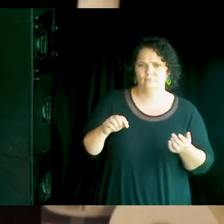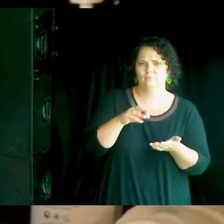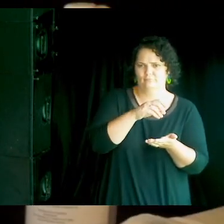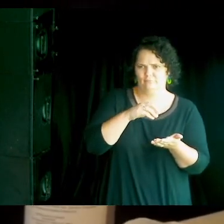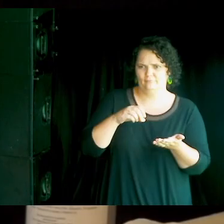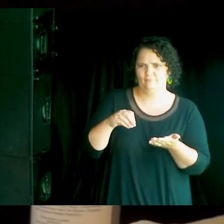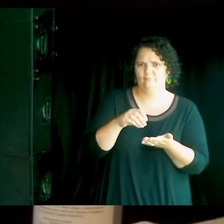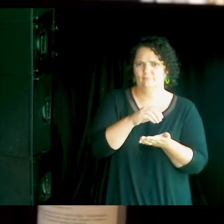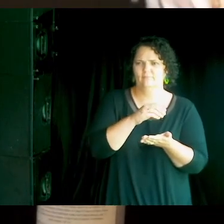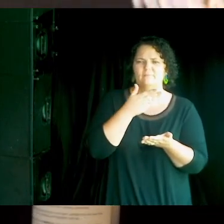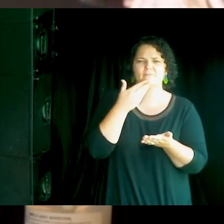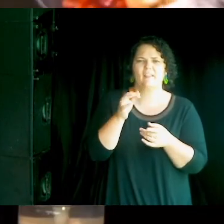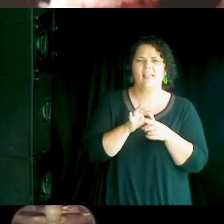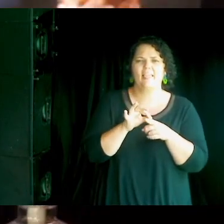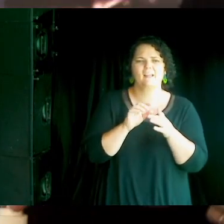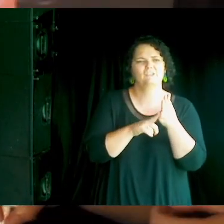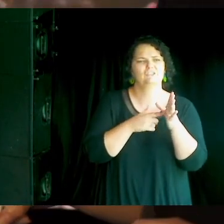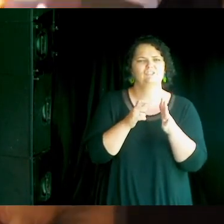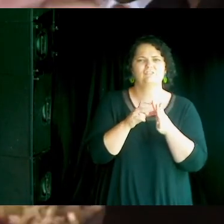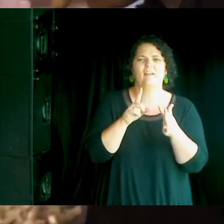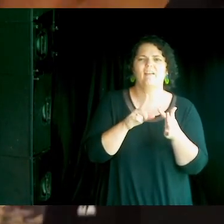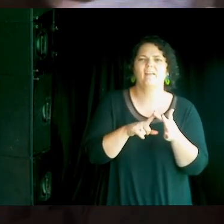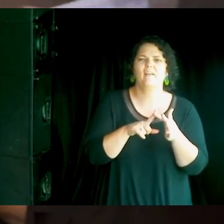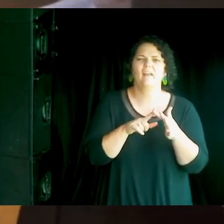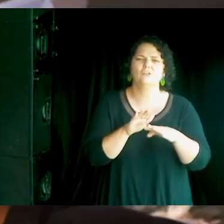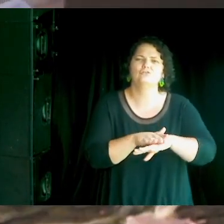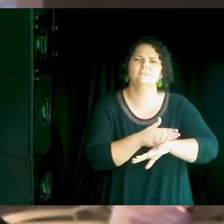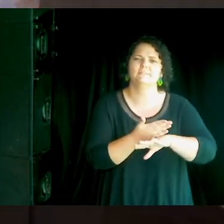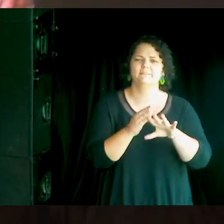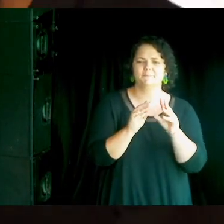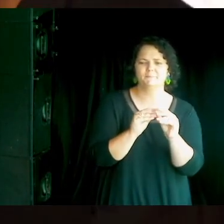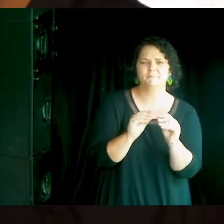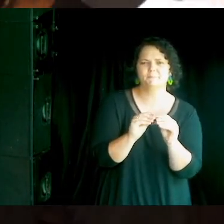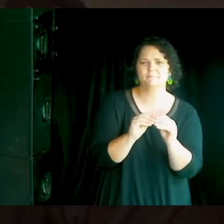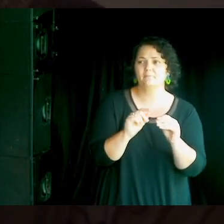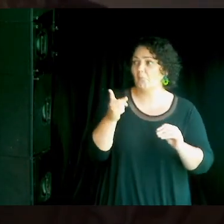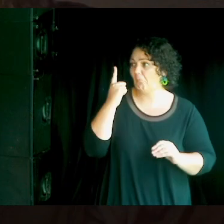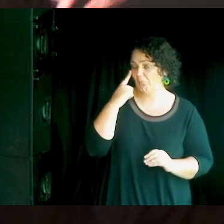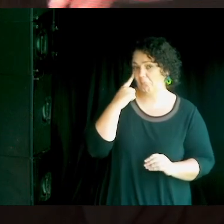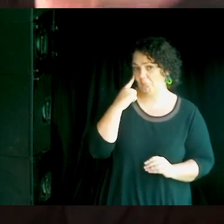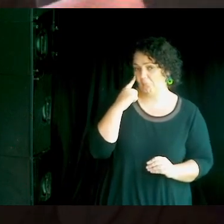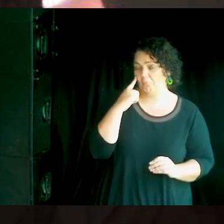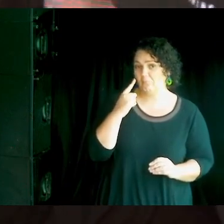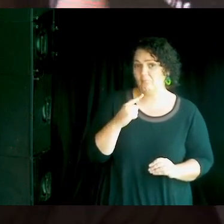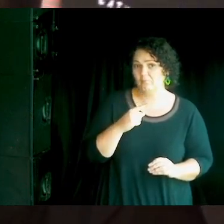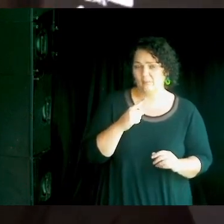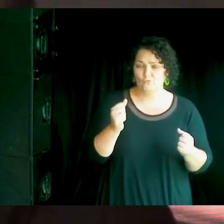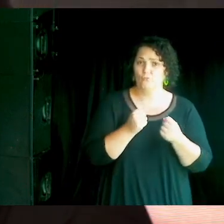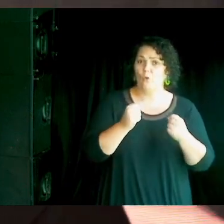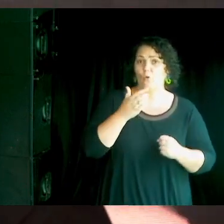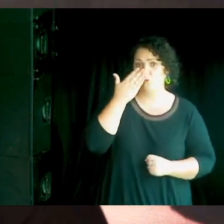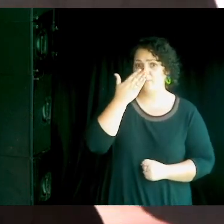jade color so crispy as well yeah so you can try one so it's very fragrant so you like this color